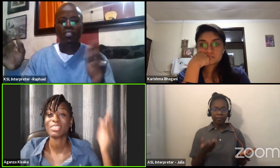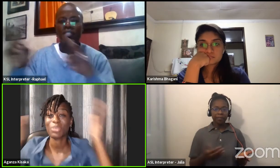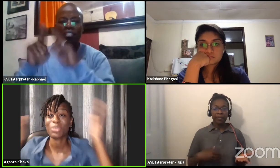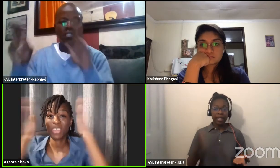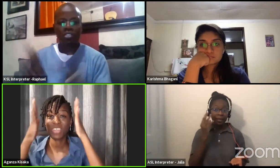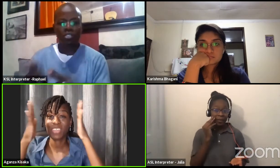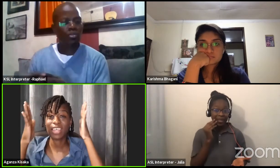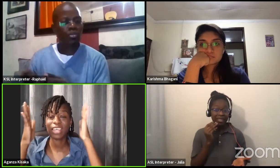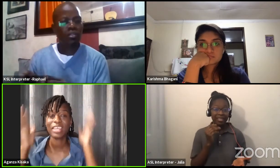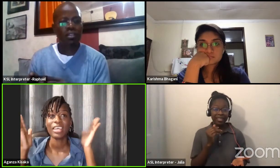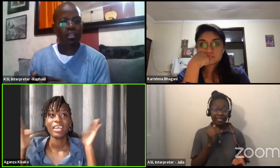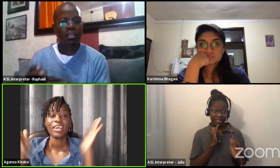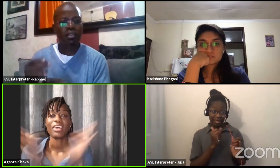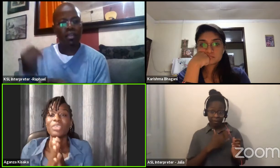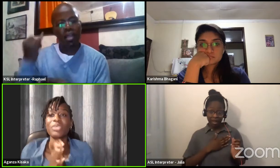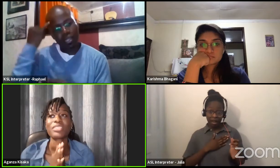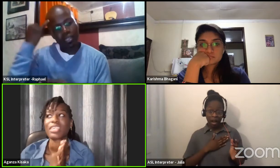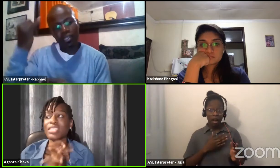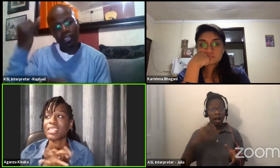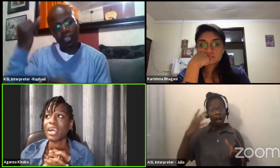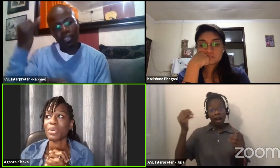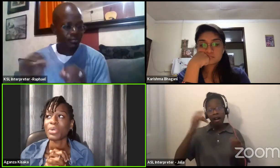And so they're thinking, I don't want to say it's narrow